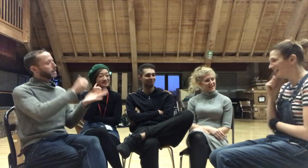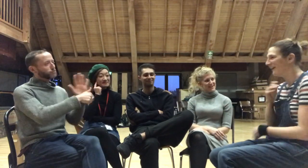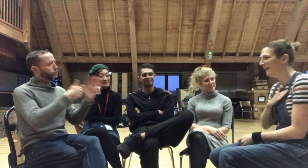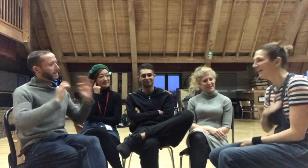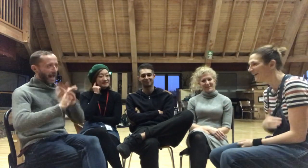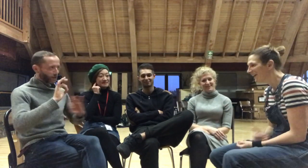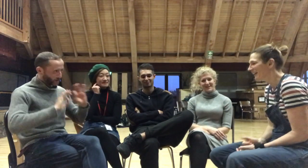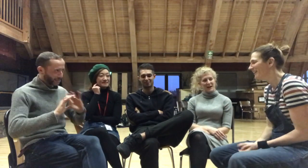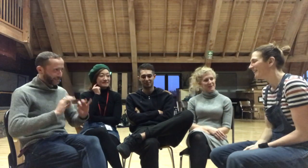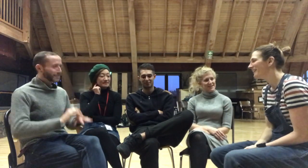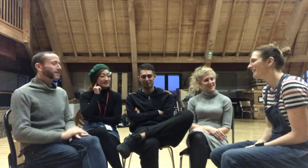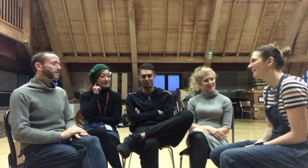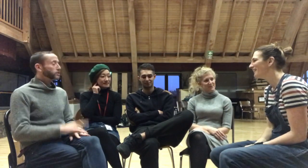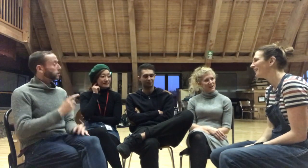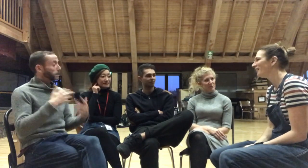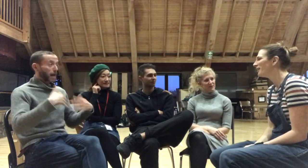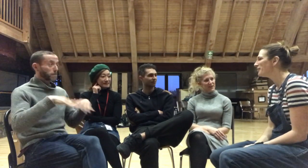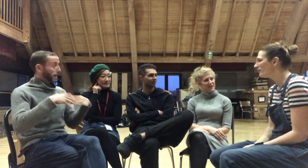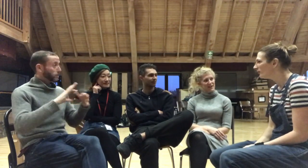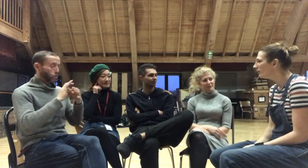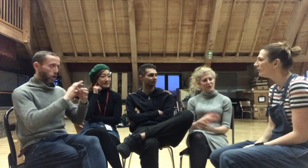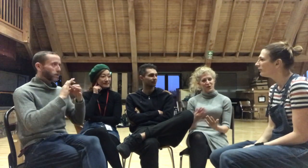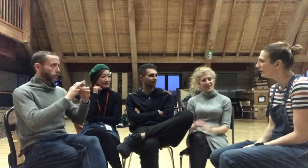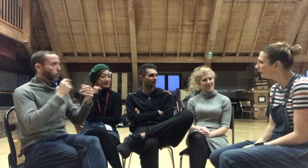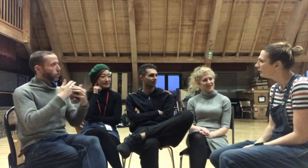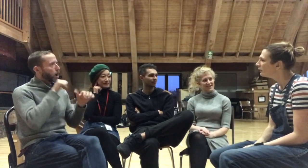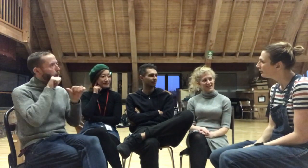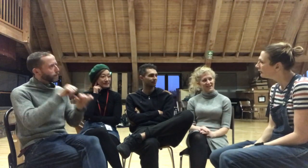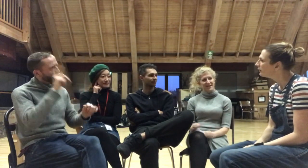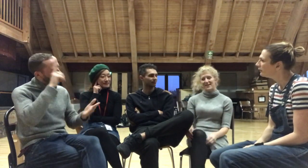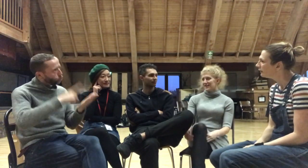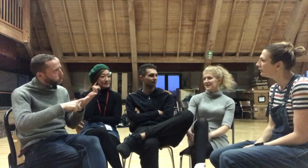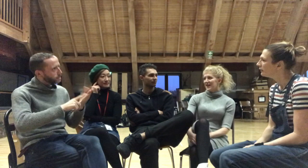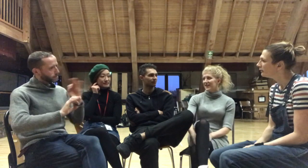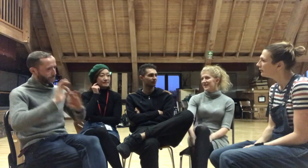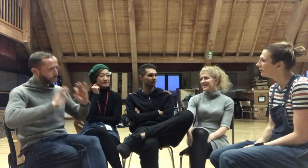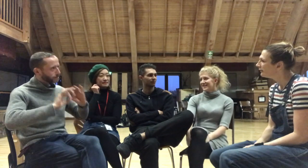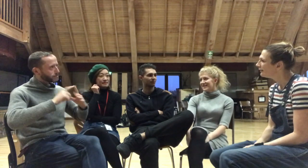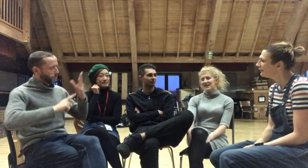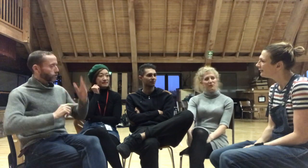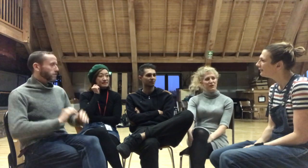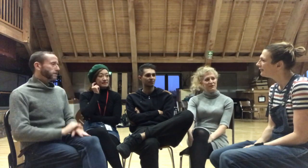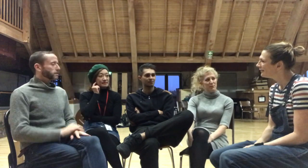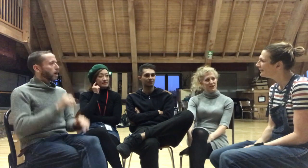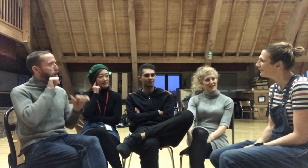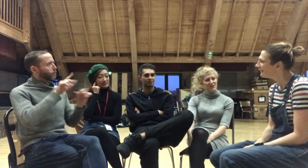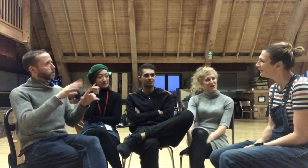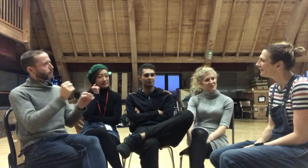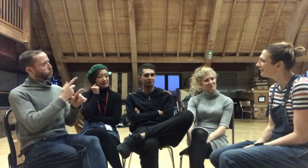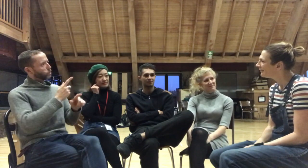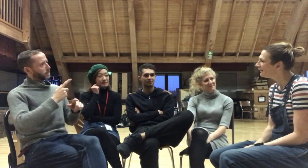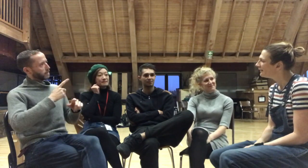It's been amazing to work with you, I love your choices... Yeah I love what you've done with Cassandra.